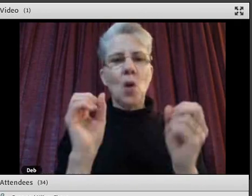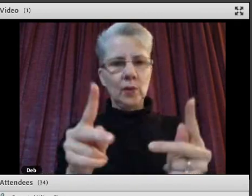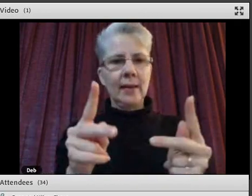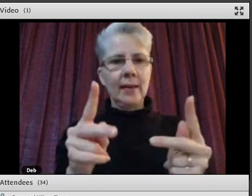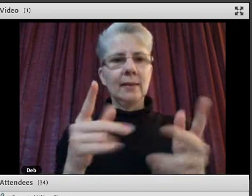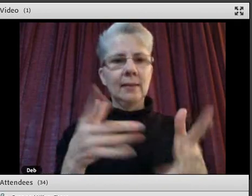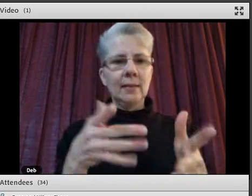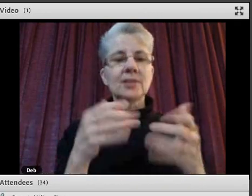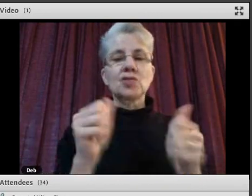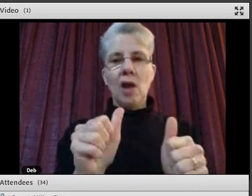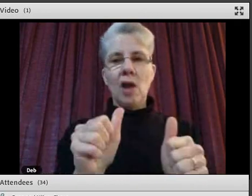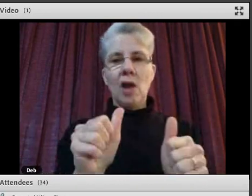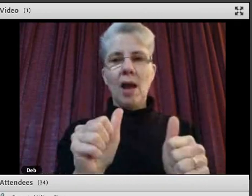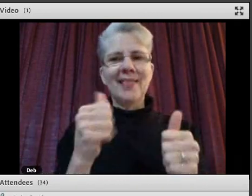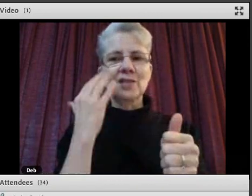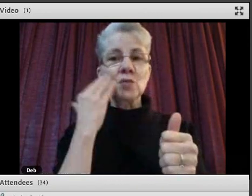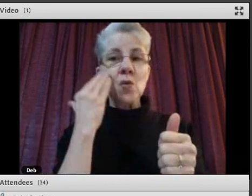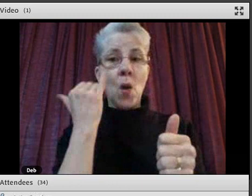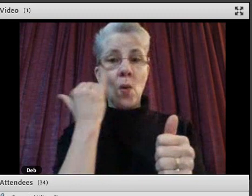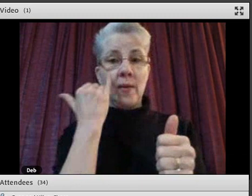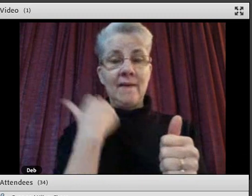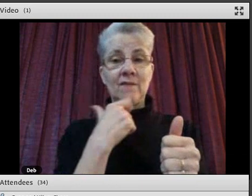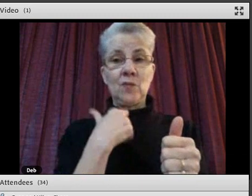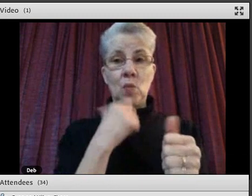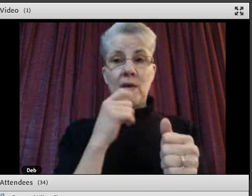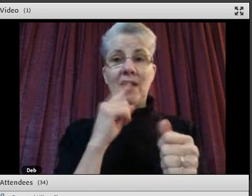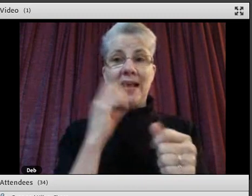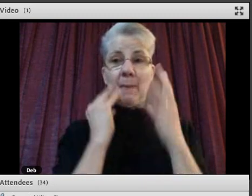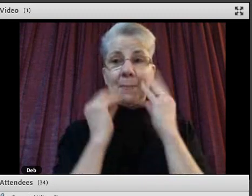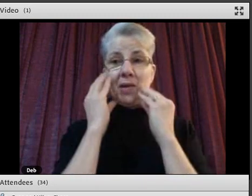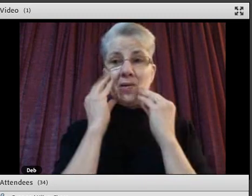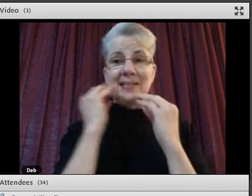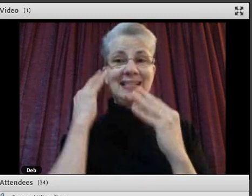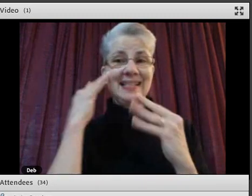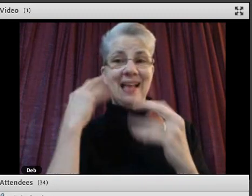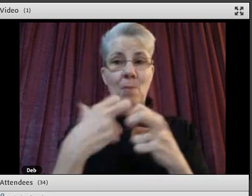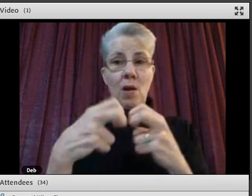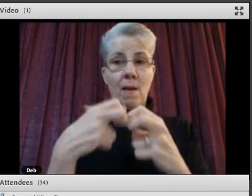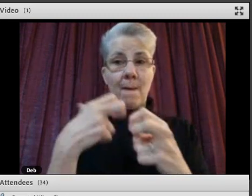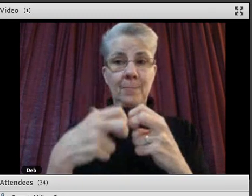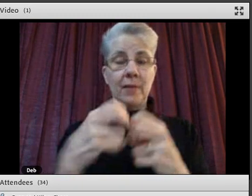Okay. Ryan: Thank you. Let us know if we're experiencing some sound difficulties.